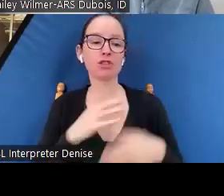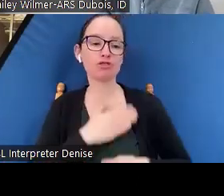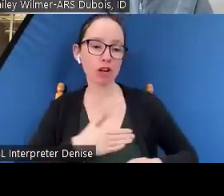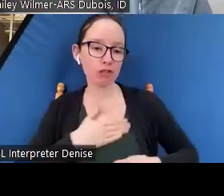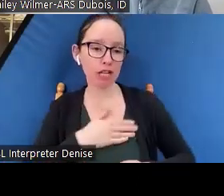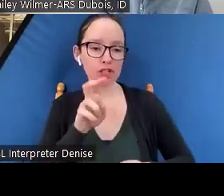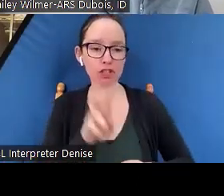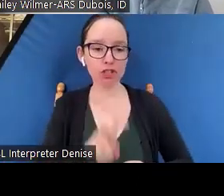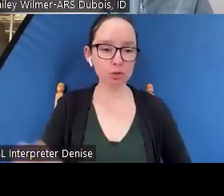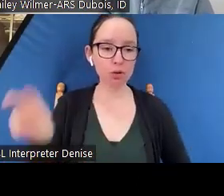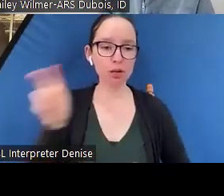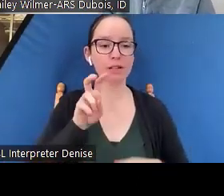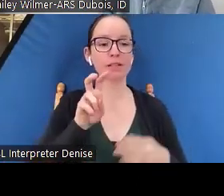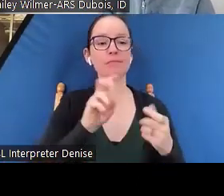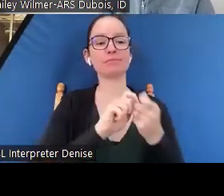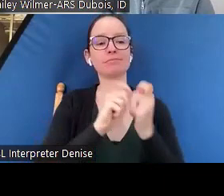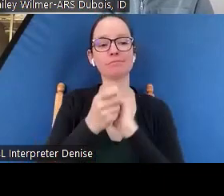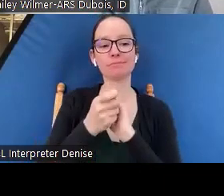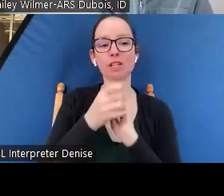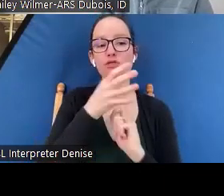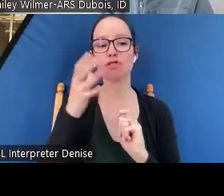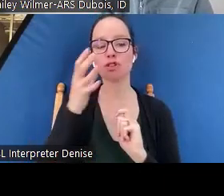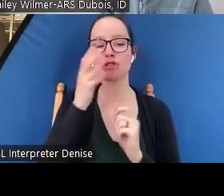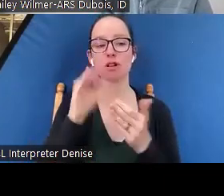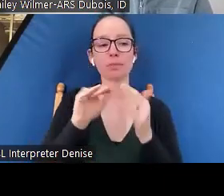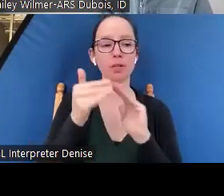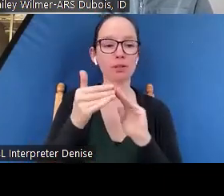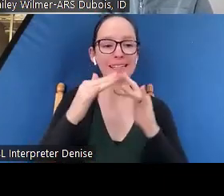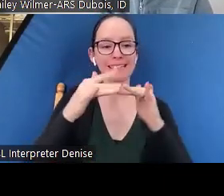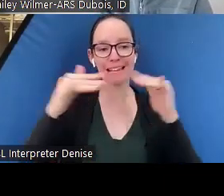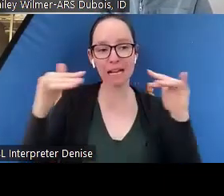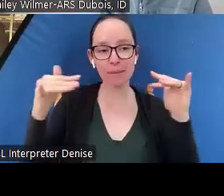So they're multi functional landscapes, and managers are